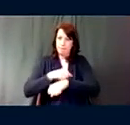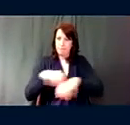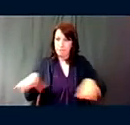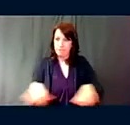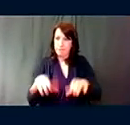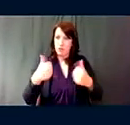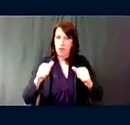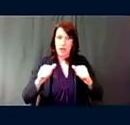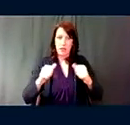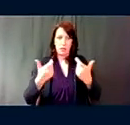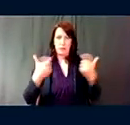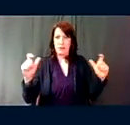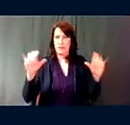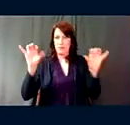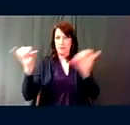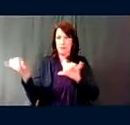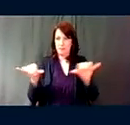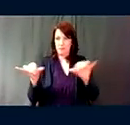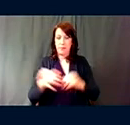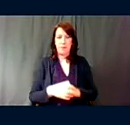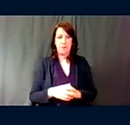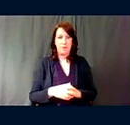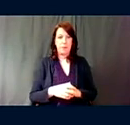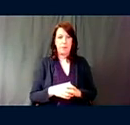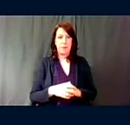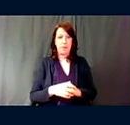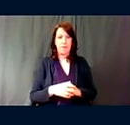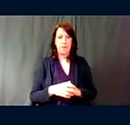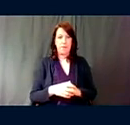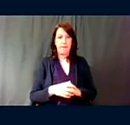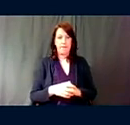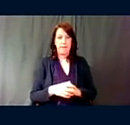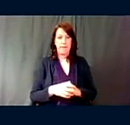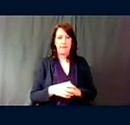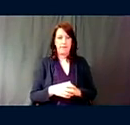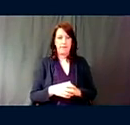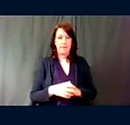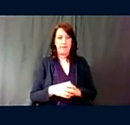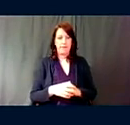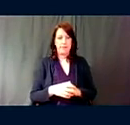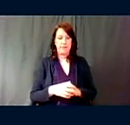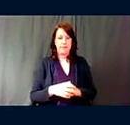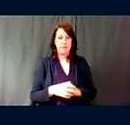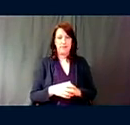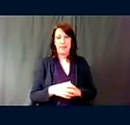WE CAN GO TO THE NEXT SLIDE. AND THE SLIDE AFTER.